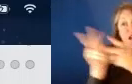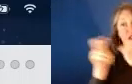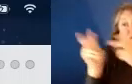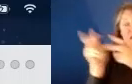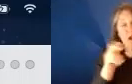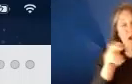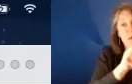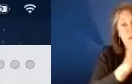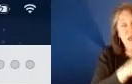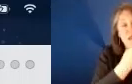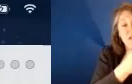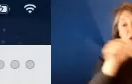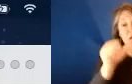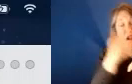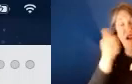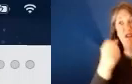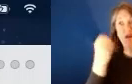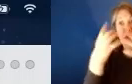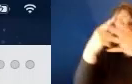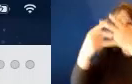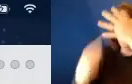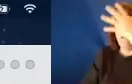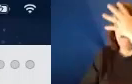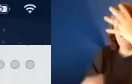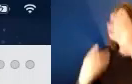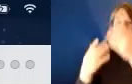sources, if the formatting for each of those sources